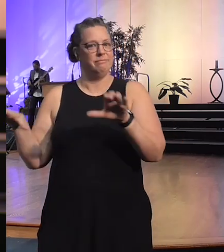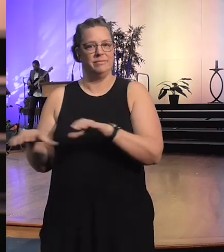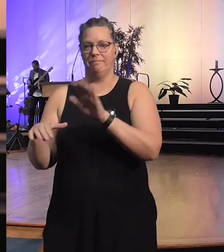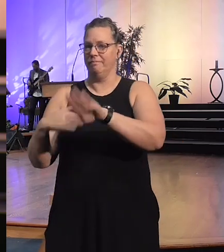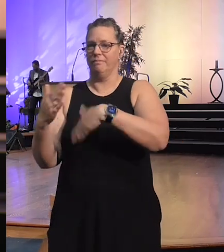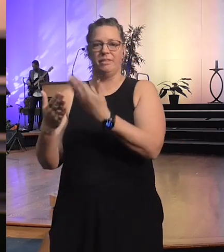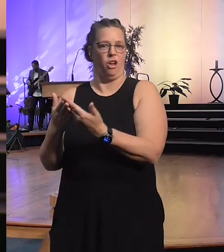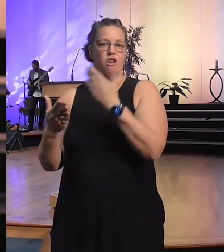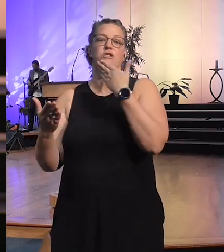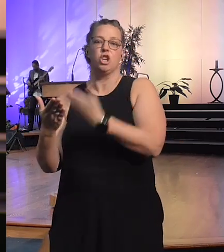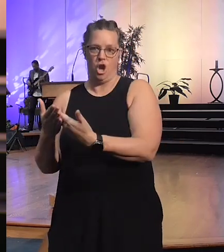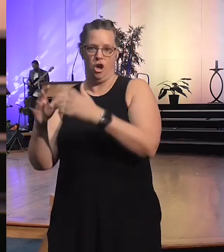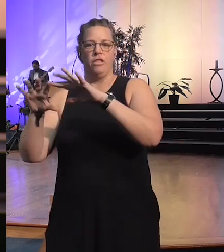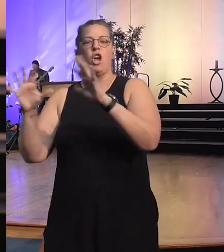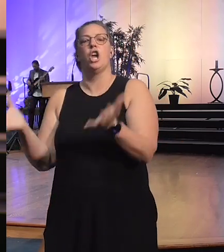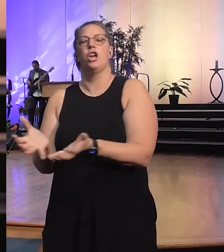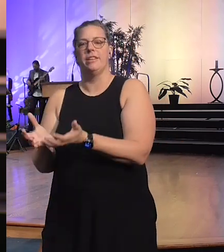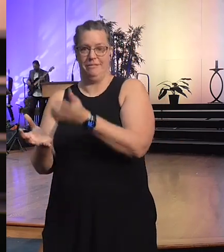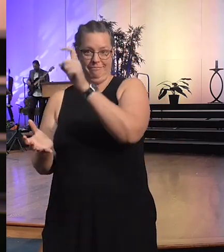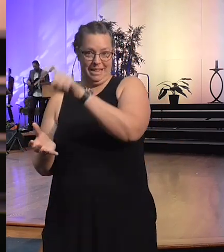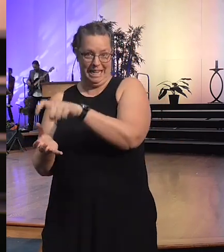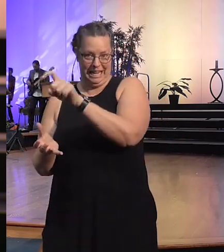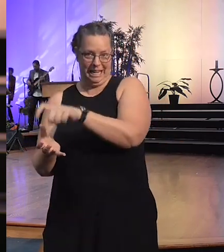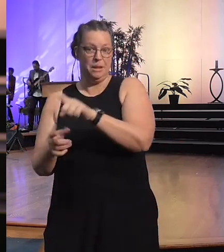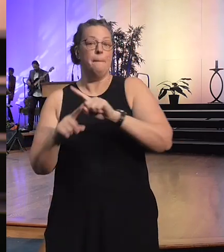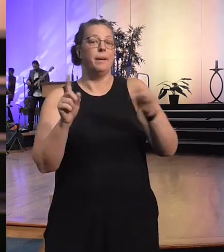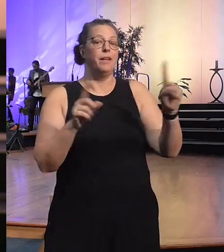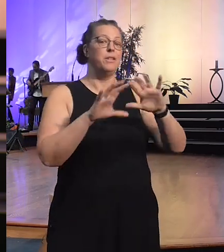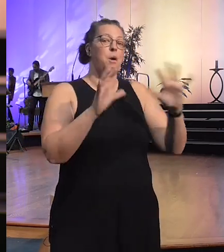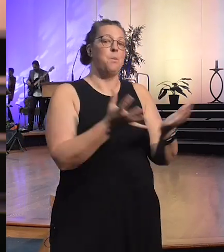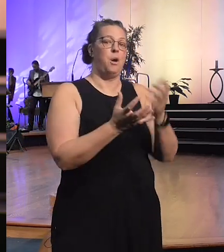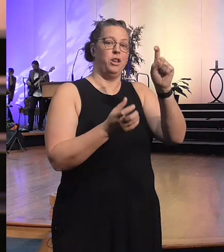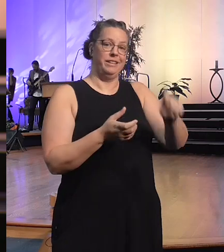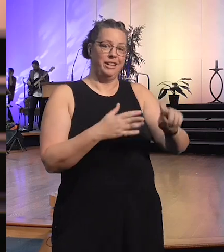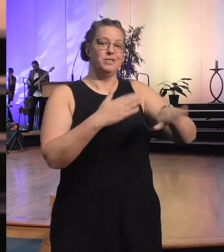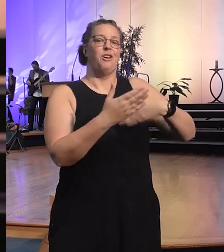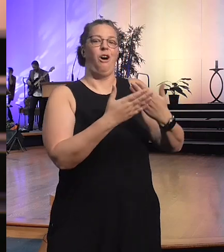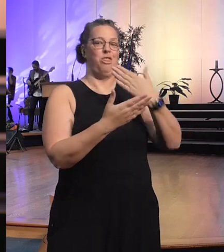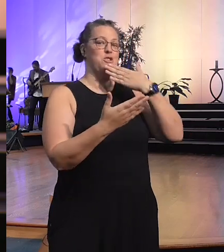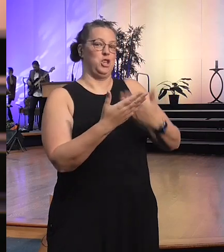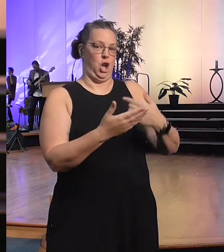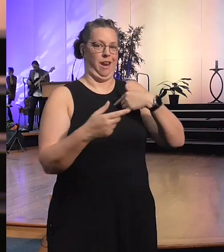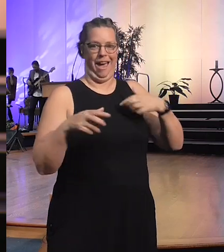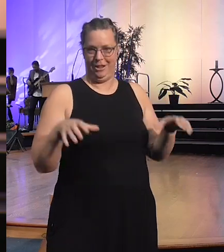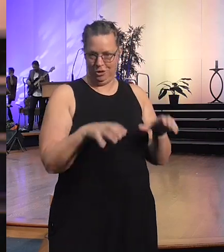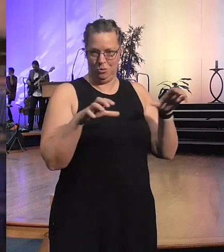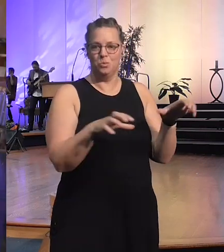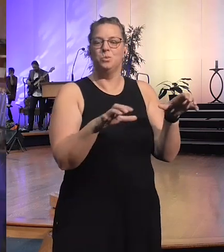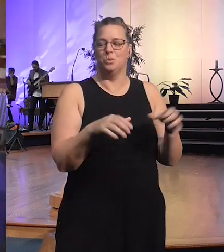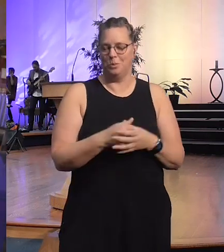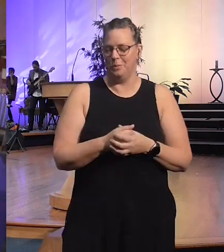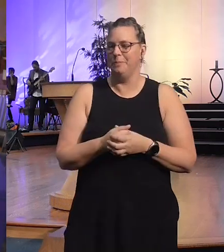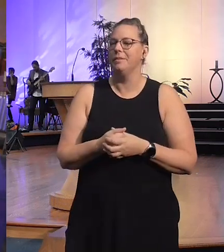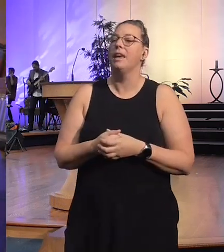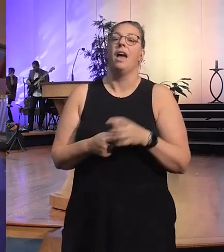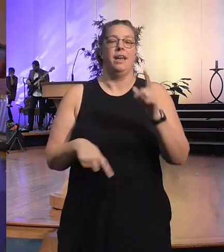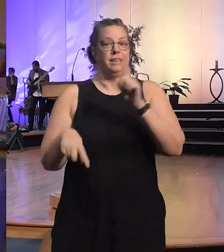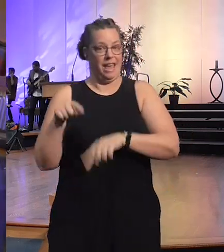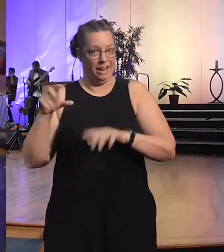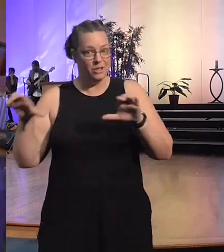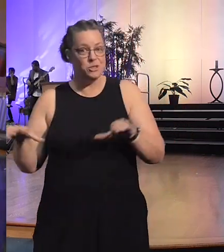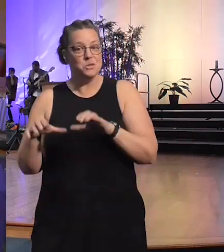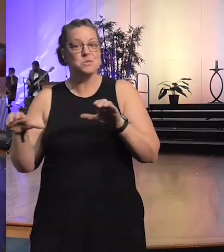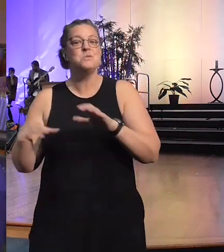the good that the world needs but the world needs all the good I can I can I do all the